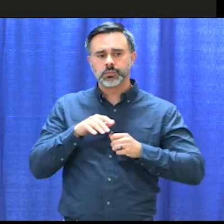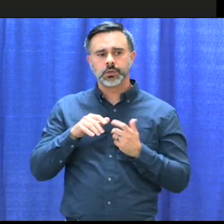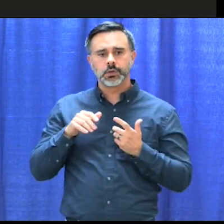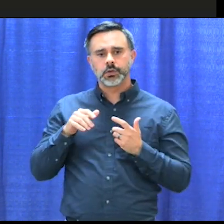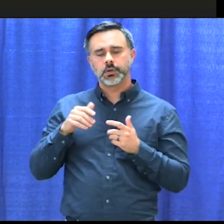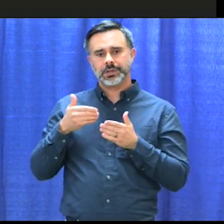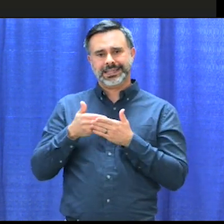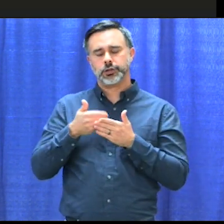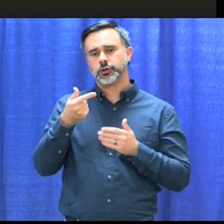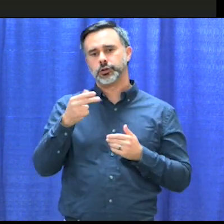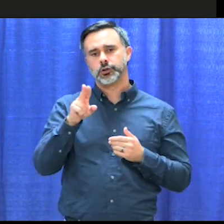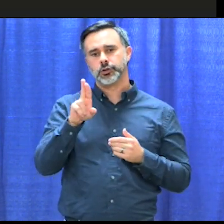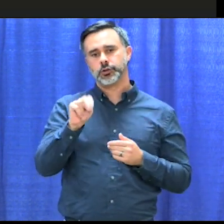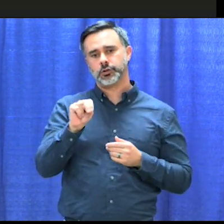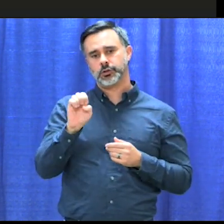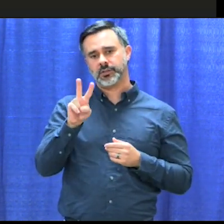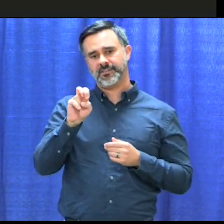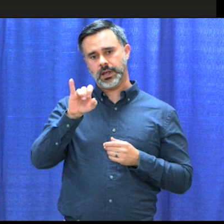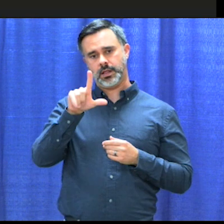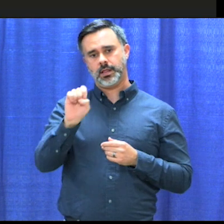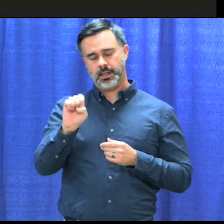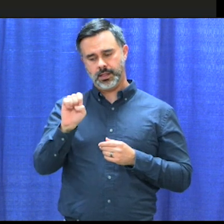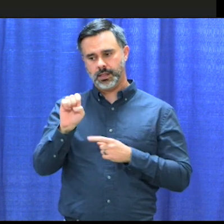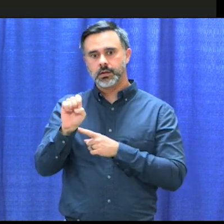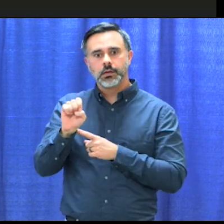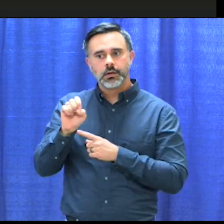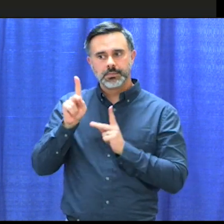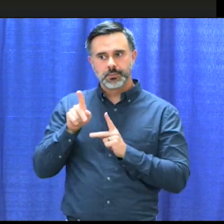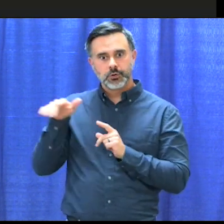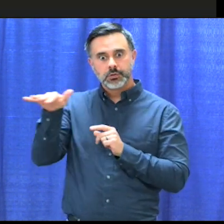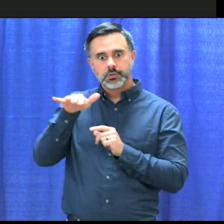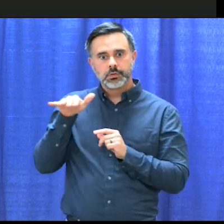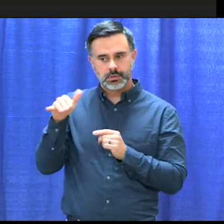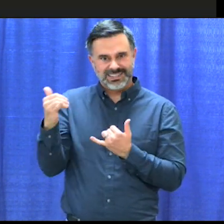in the gurgle area people actually had the best internet coverage ever out there when